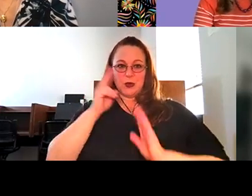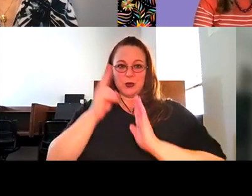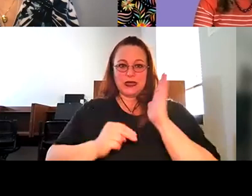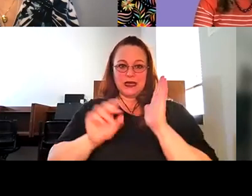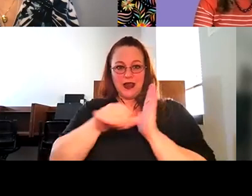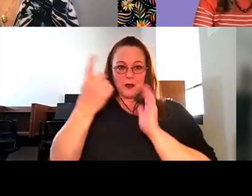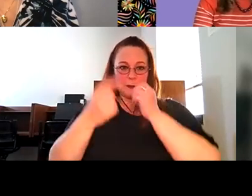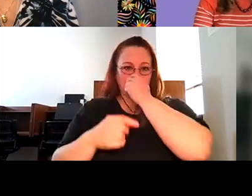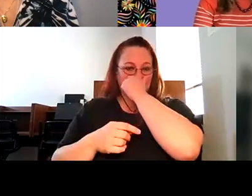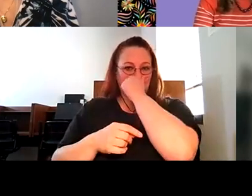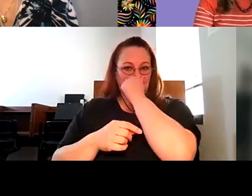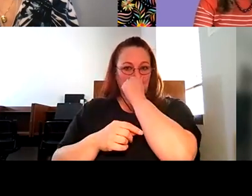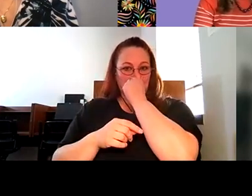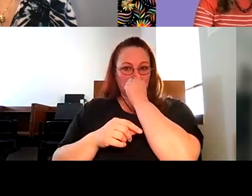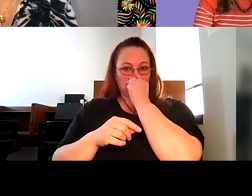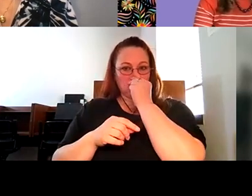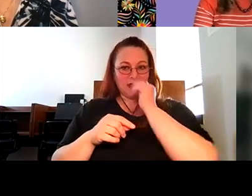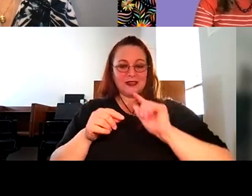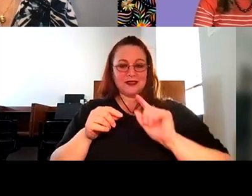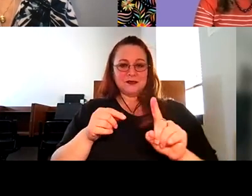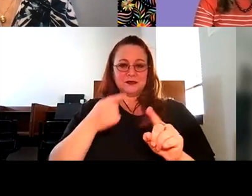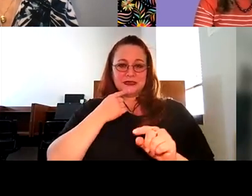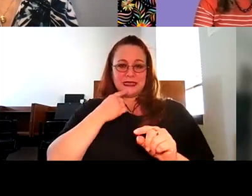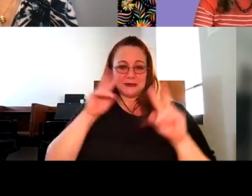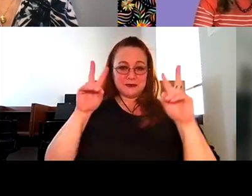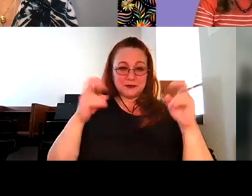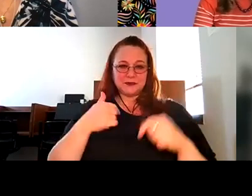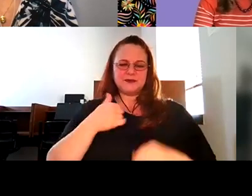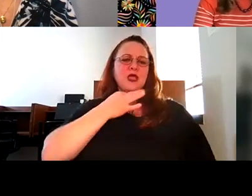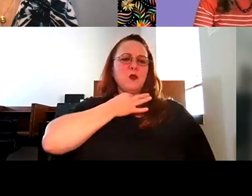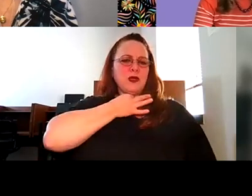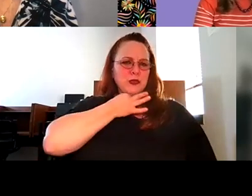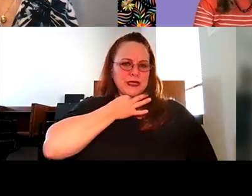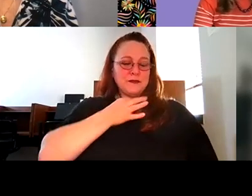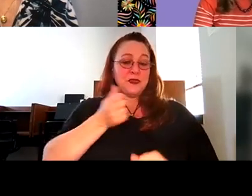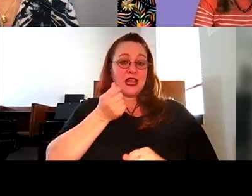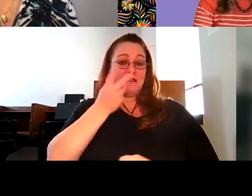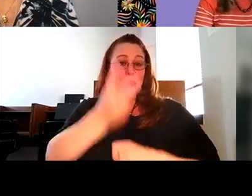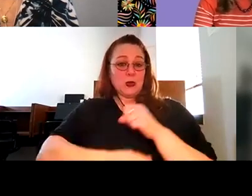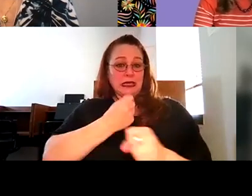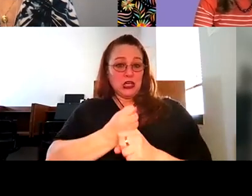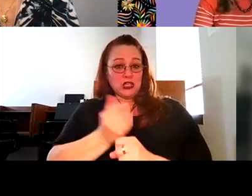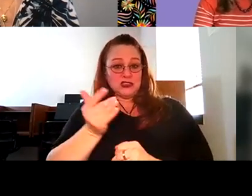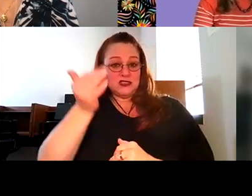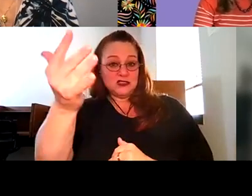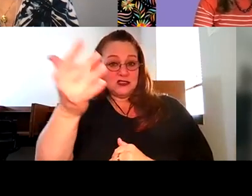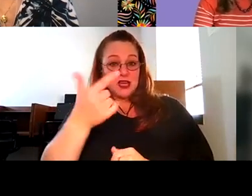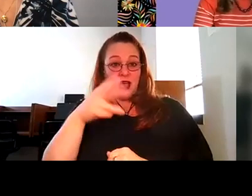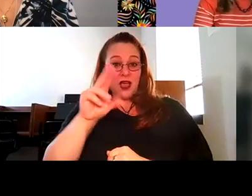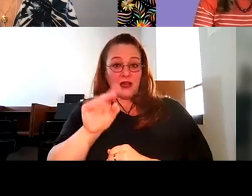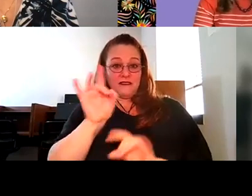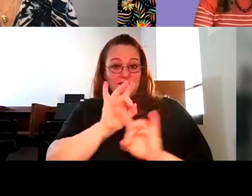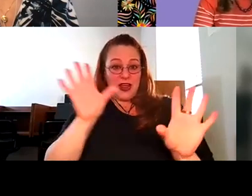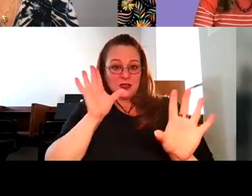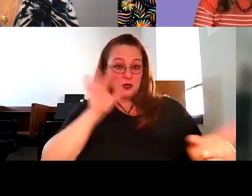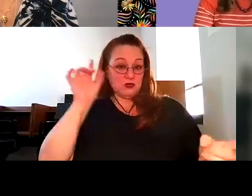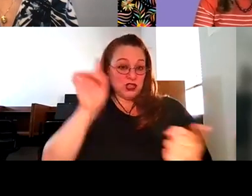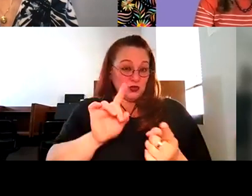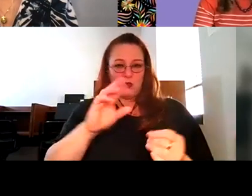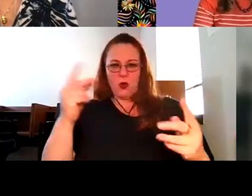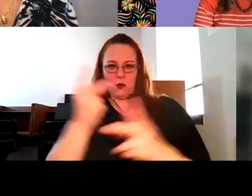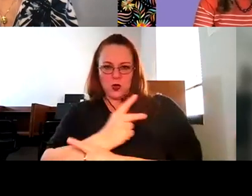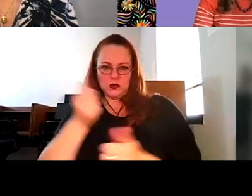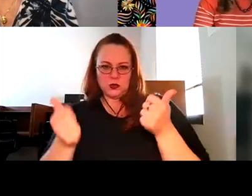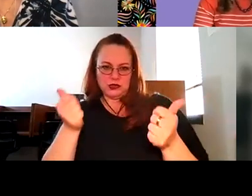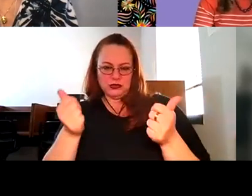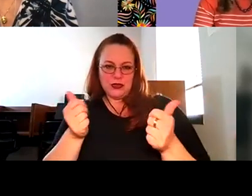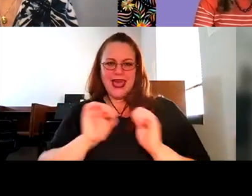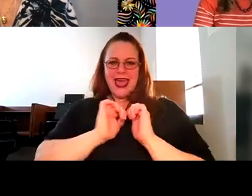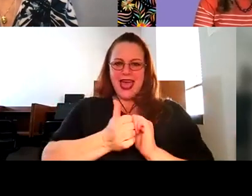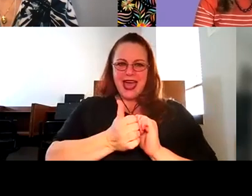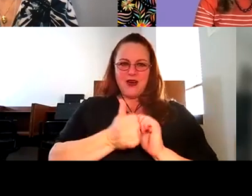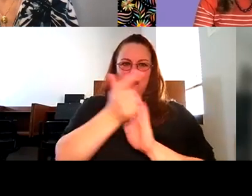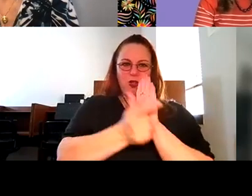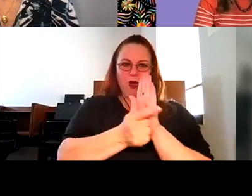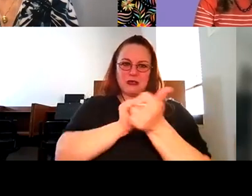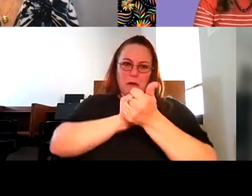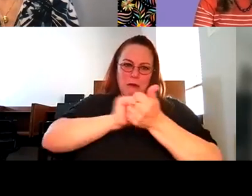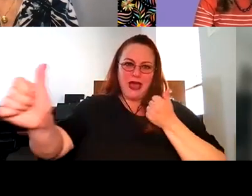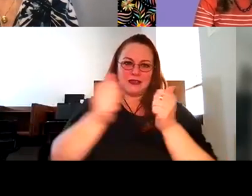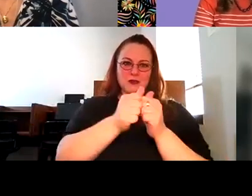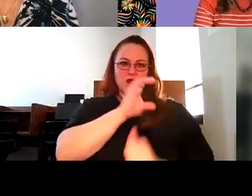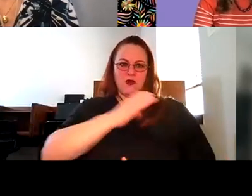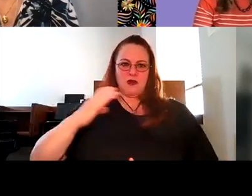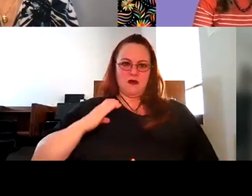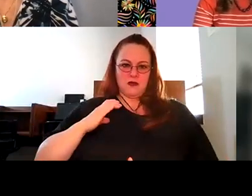Katherine Michel: So this one says, i'm wondering if in a few years you think gun violence will reduce or get worse. How can we get these laws passed in Congress to reduce gun violence and deepen background checks?